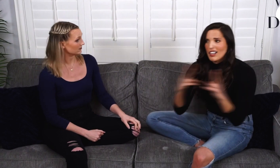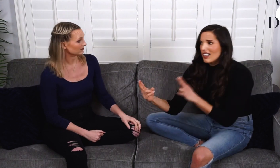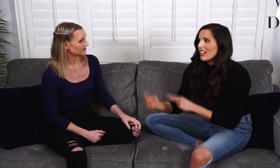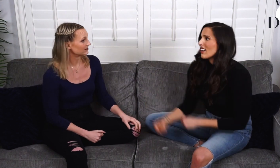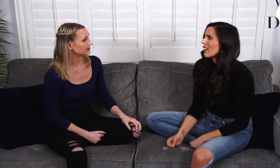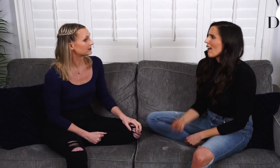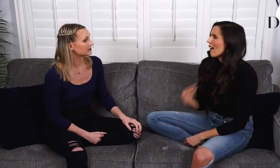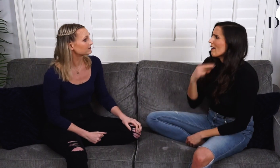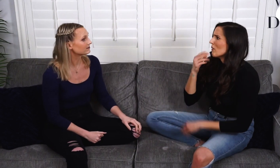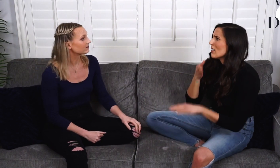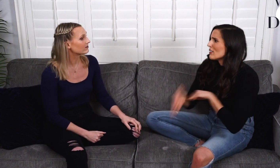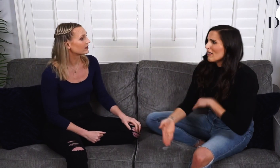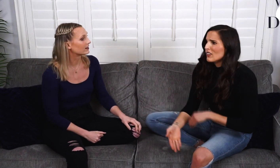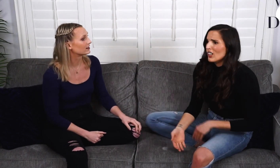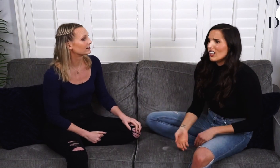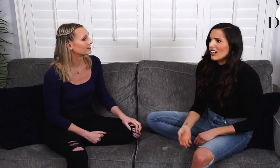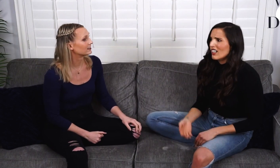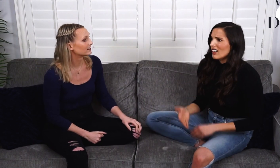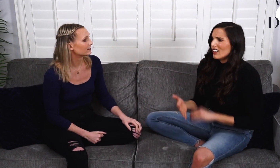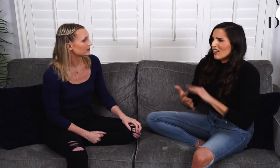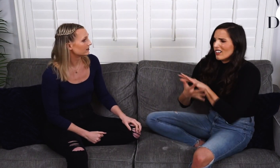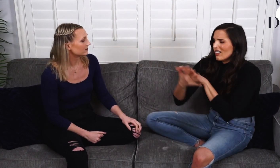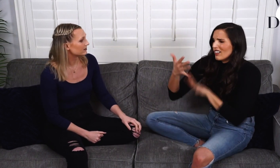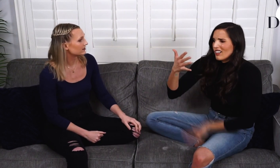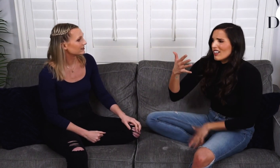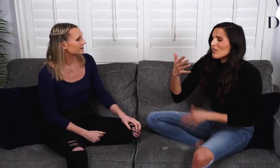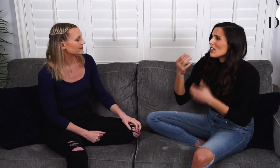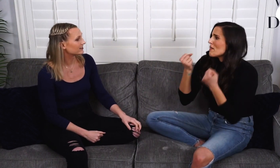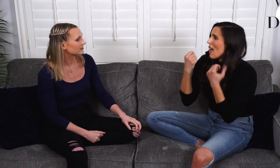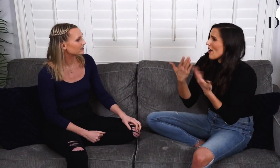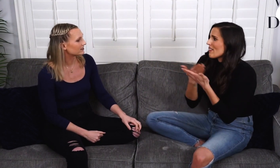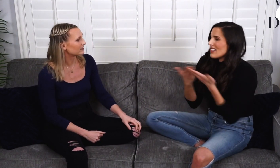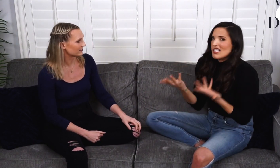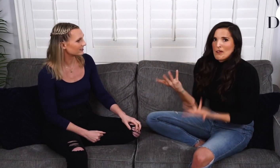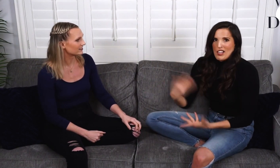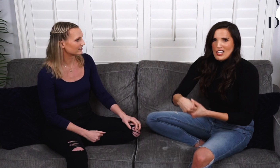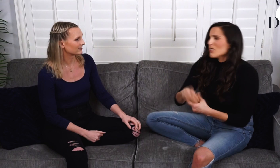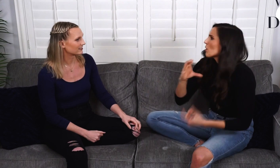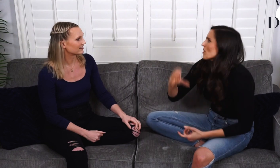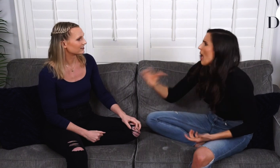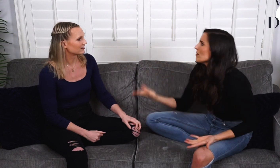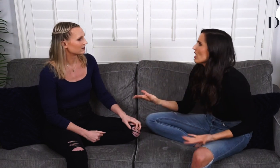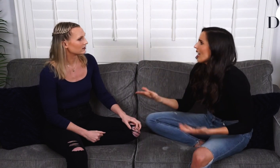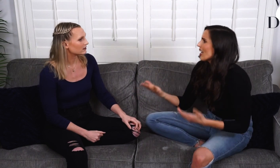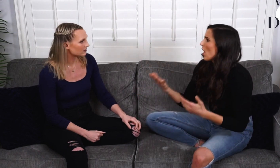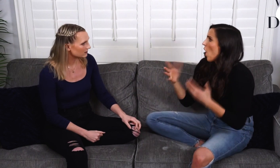or editing, or voice over, all those... I mean there were so many things that went into it, closed captioning